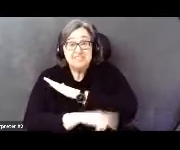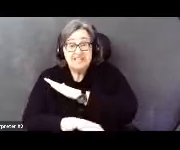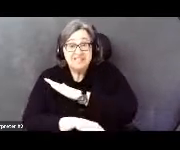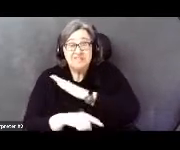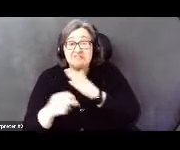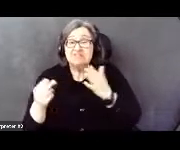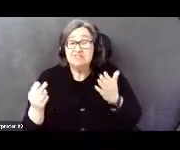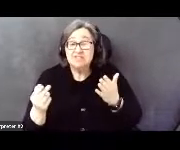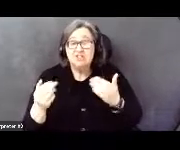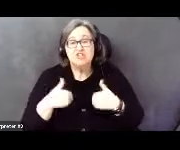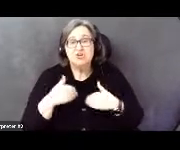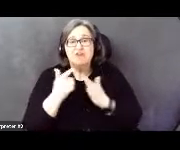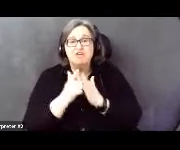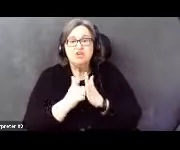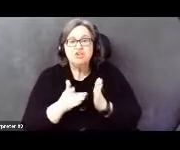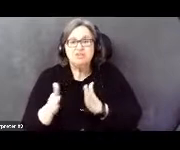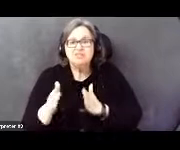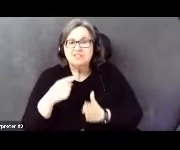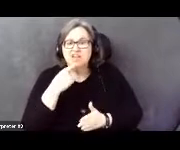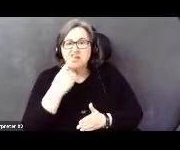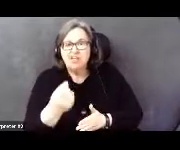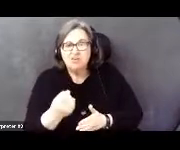have attorneys tell you that there's